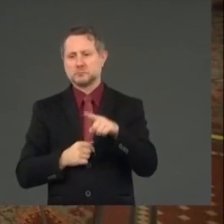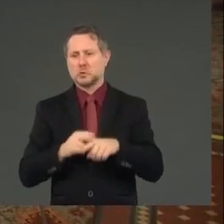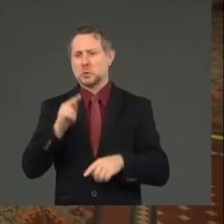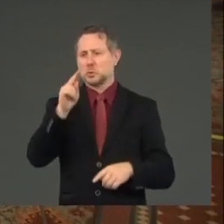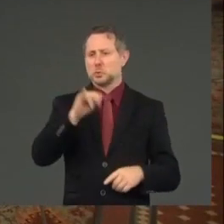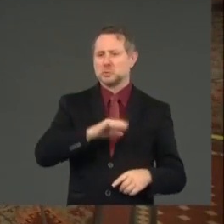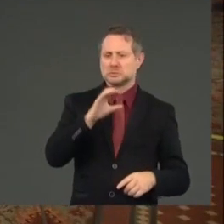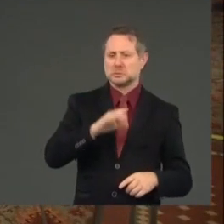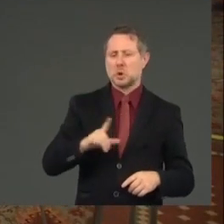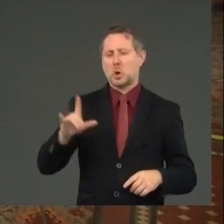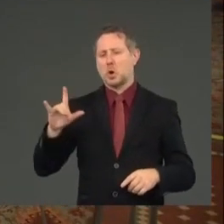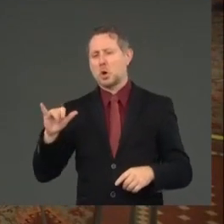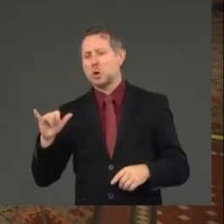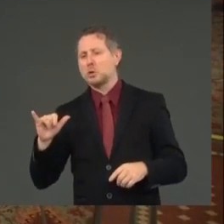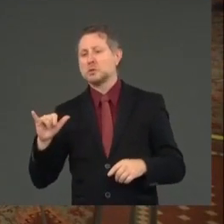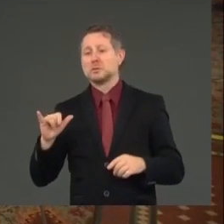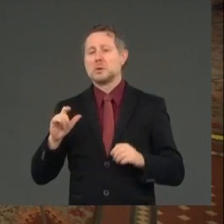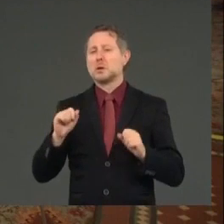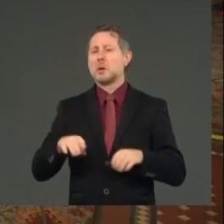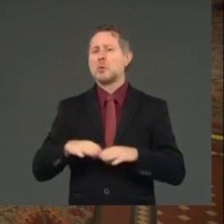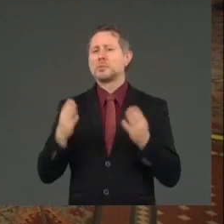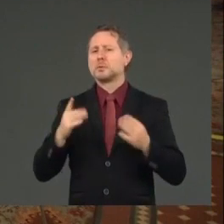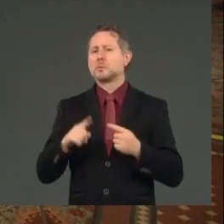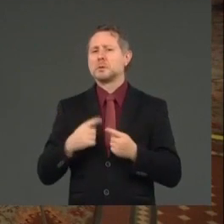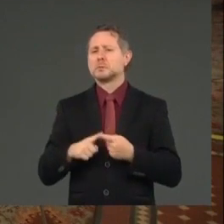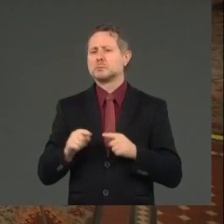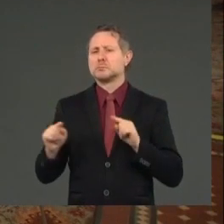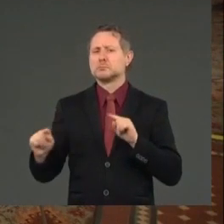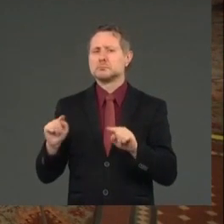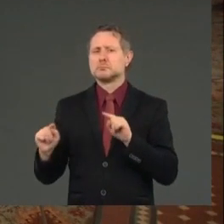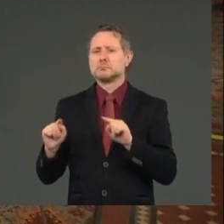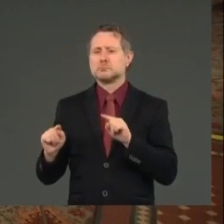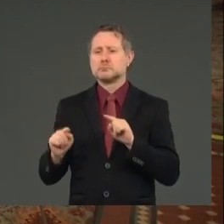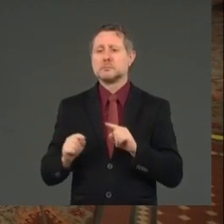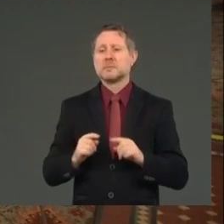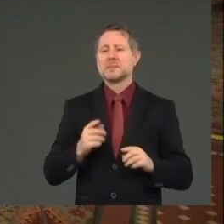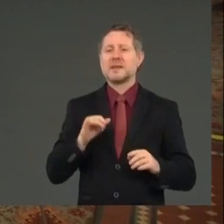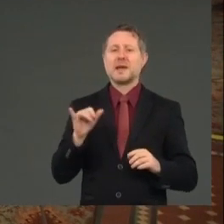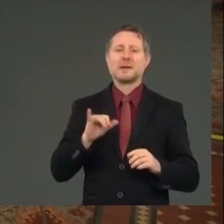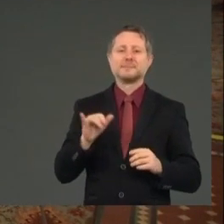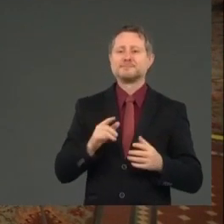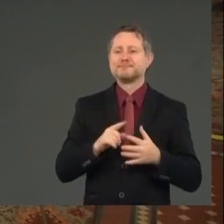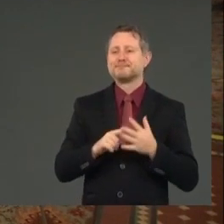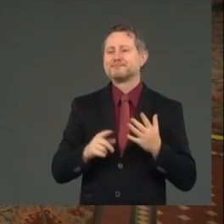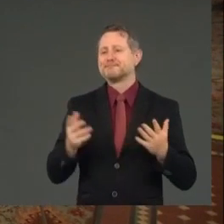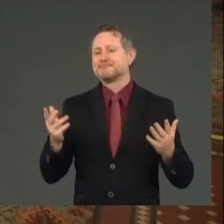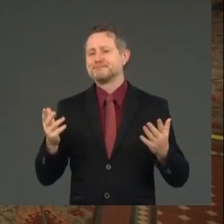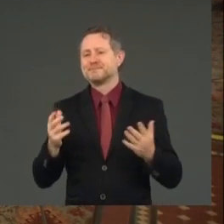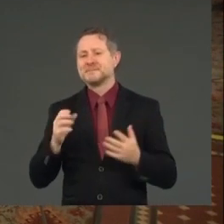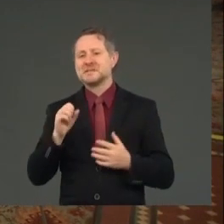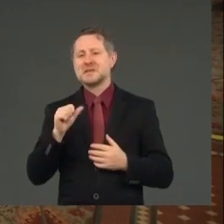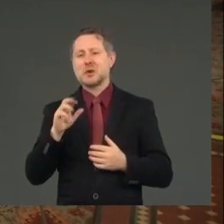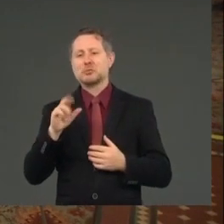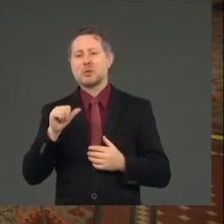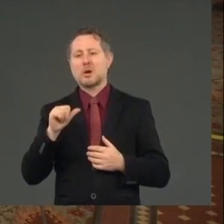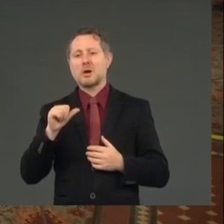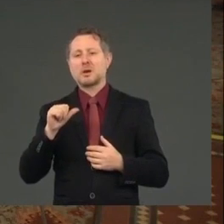ANYTHING SIGNIFICANT ANYWHERE THAT IS WORTH MENTIONING. Reporter: WHEN DO YOU THINK NEW YORK CITY, LONG ISLAND, COULD OPEN?